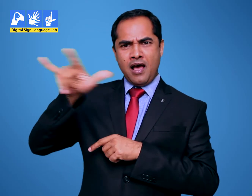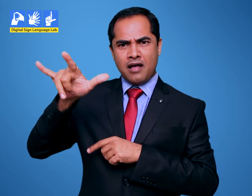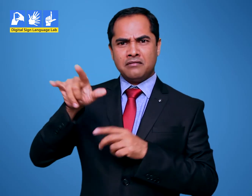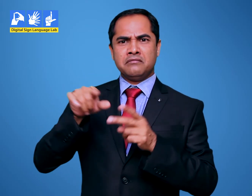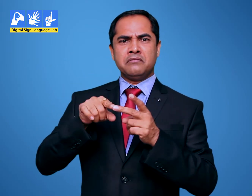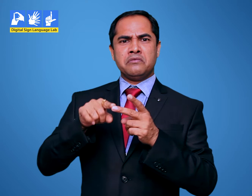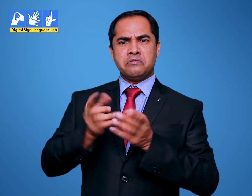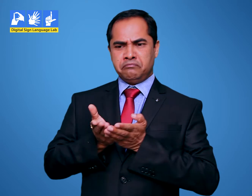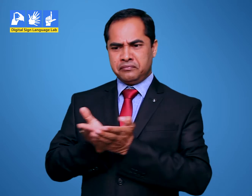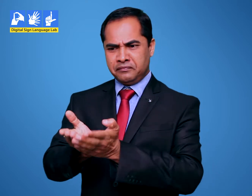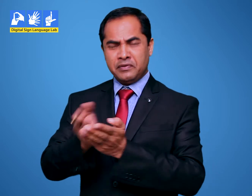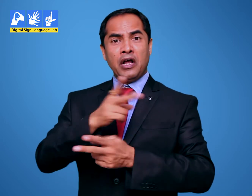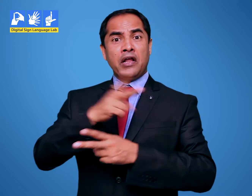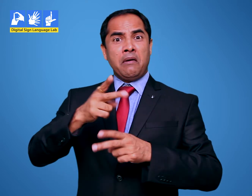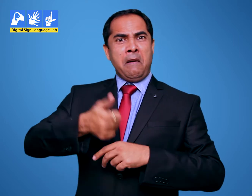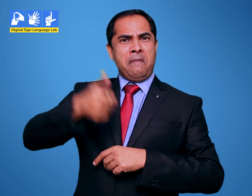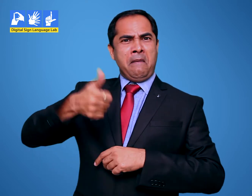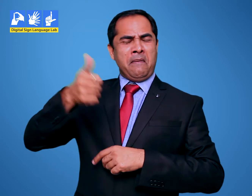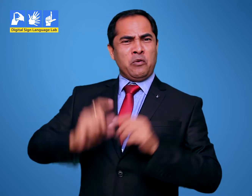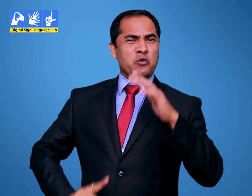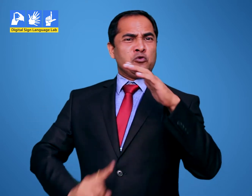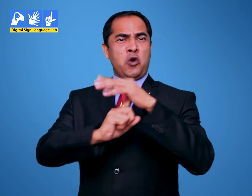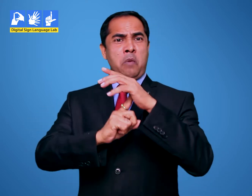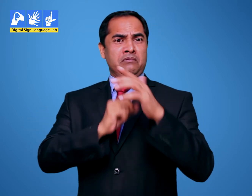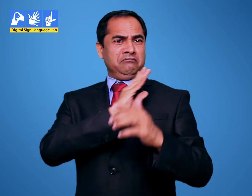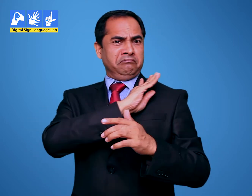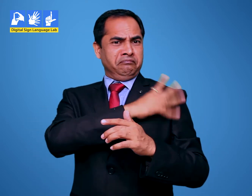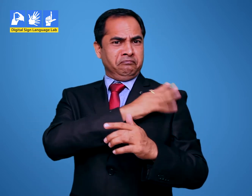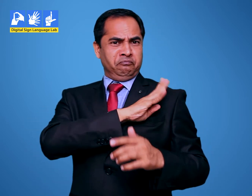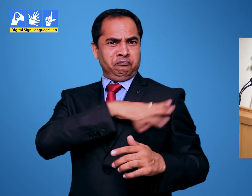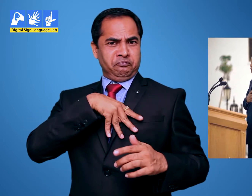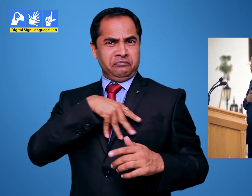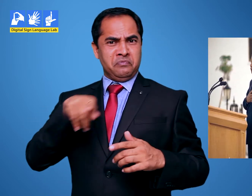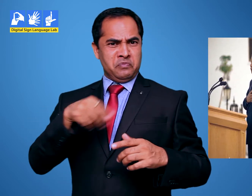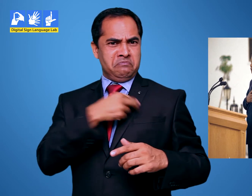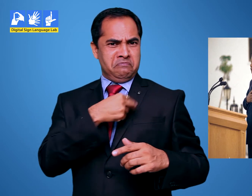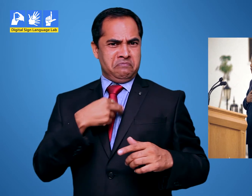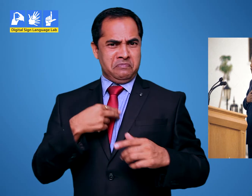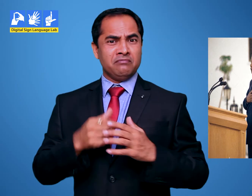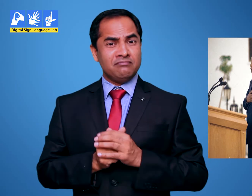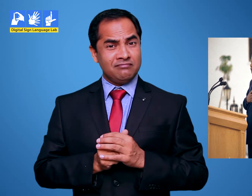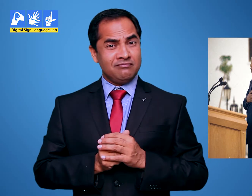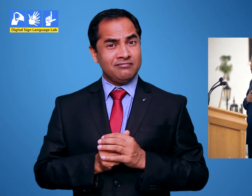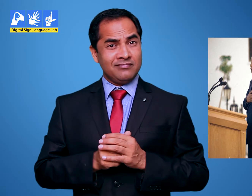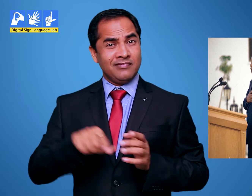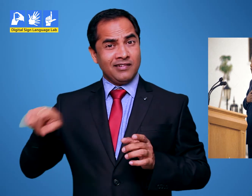Defense Force and Police, the chest bedecked with ribbons and medals from